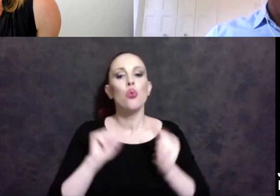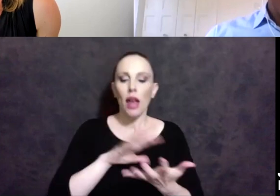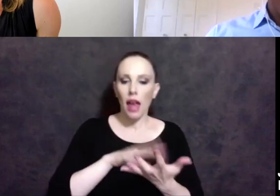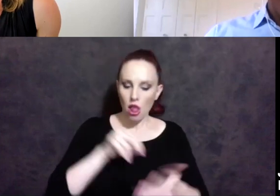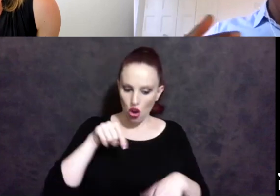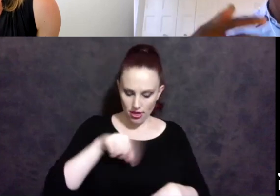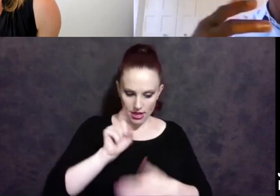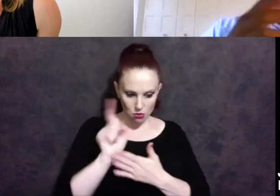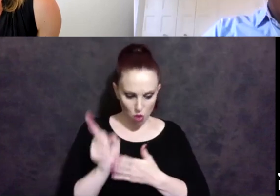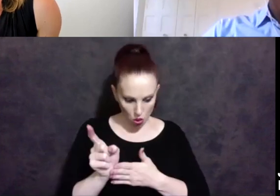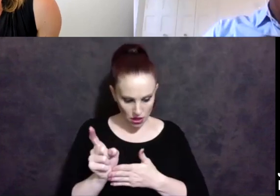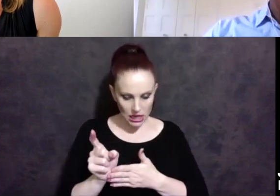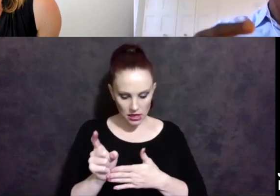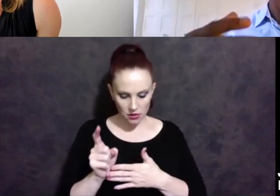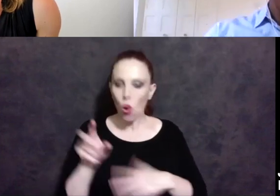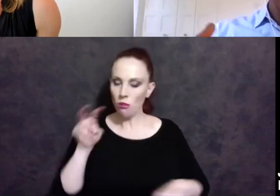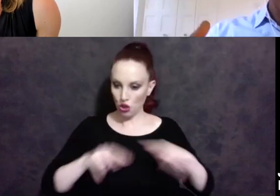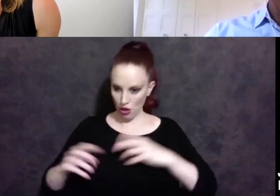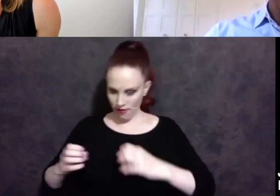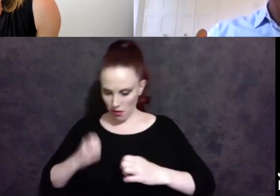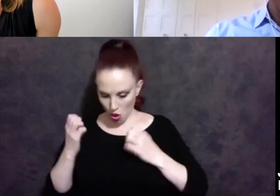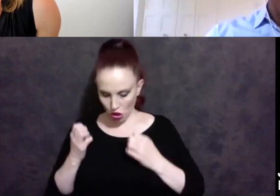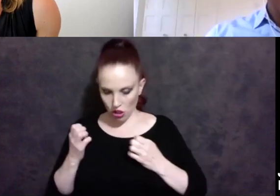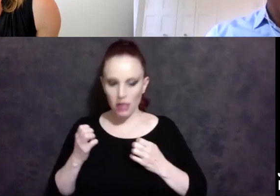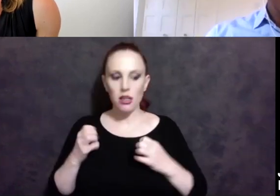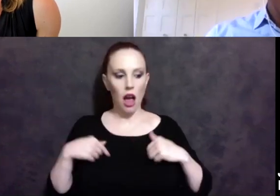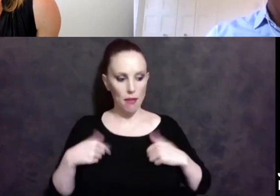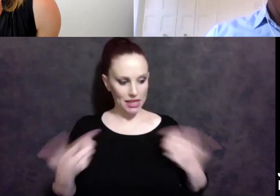and so you observe that emotion, and also learn to be present through mindfulness, you